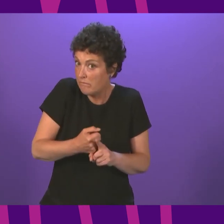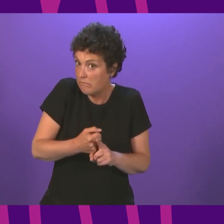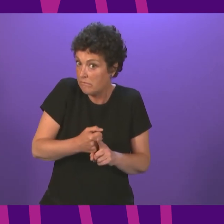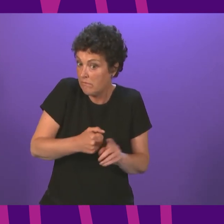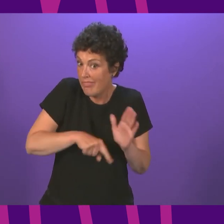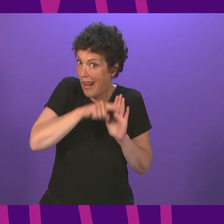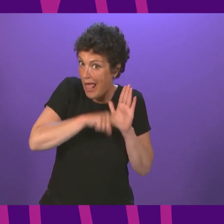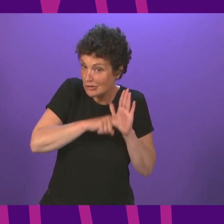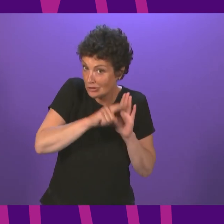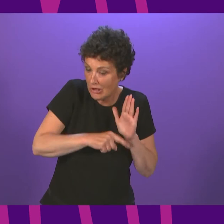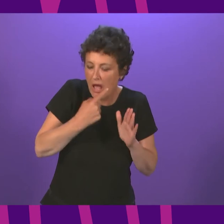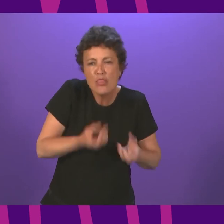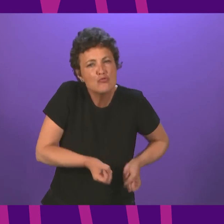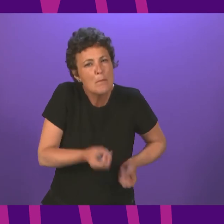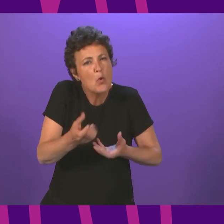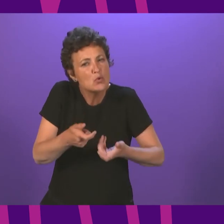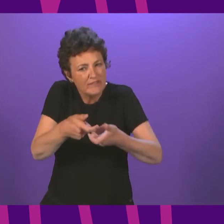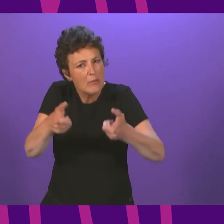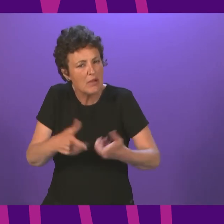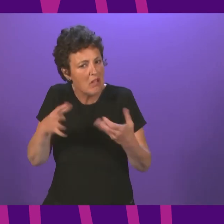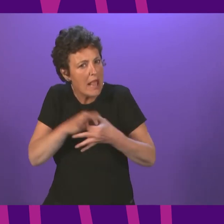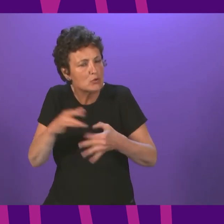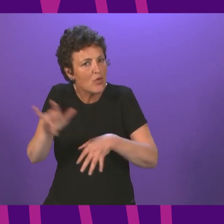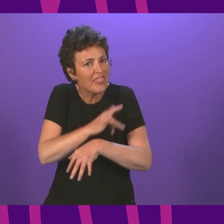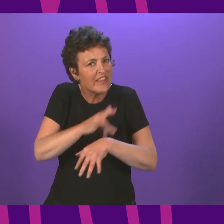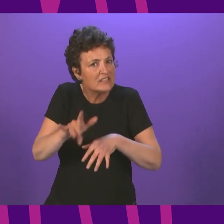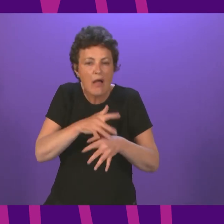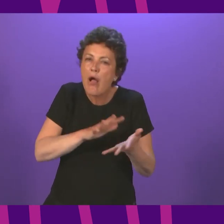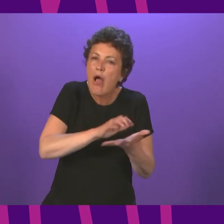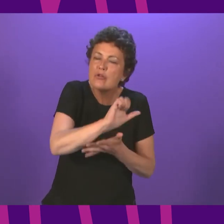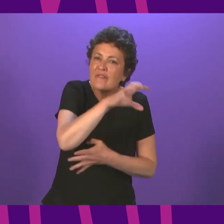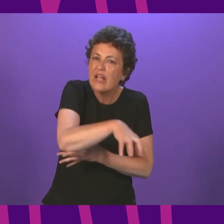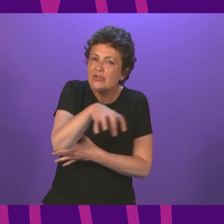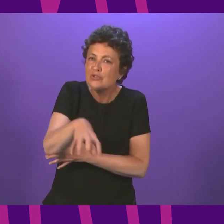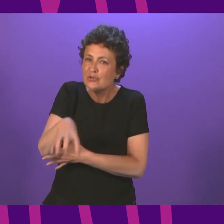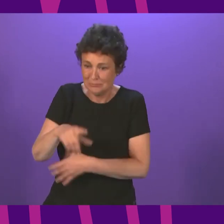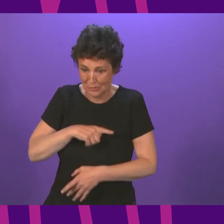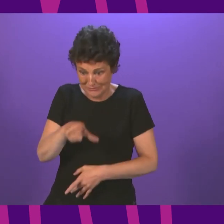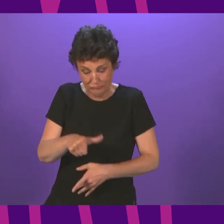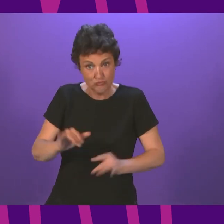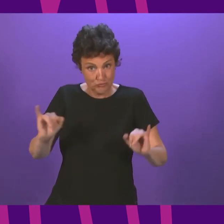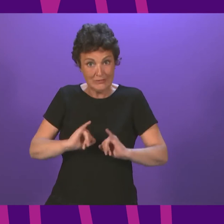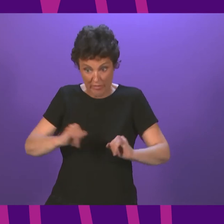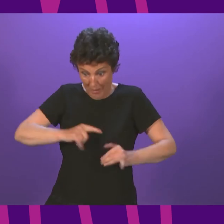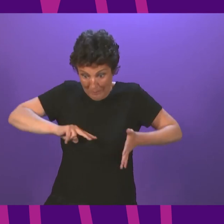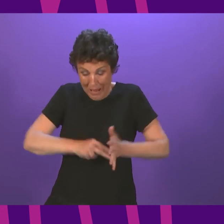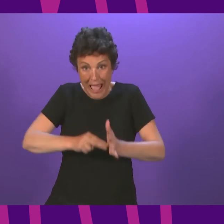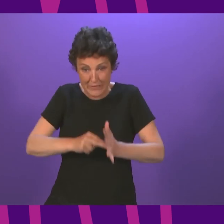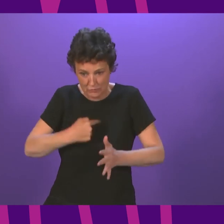assist with parliamentary scrutiny in the time available. Having the bill agreed to by Parliament today will allow appropriate time for it to receive royal assent early in August. My officials will use that time to make sure that all necessary